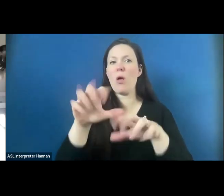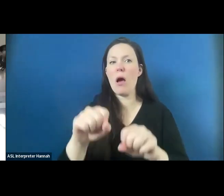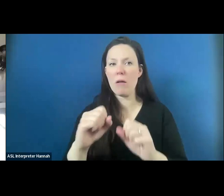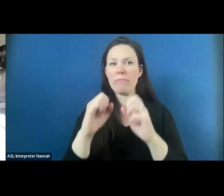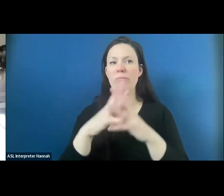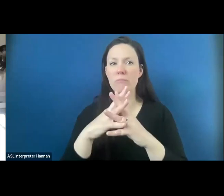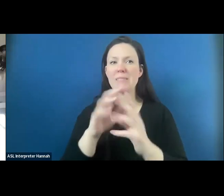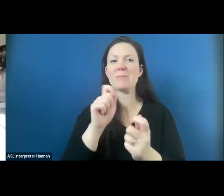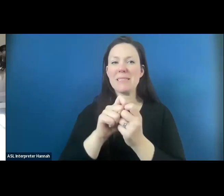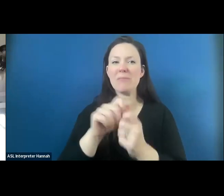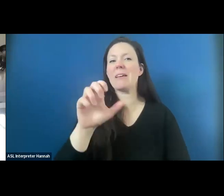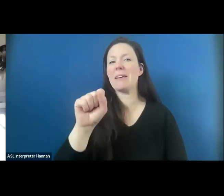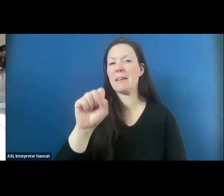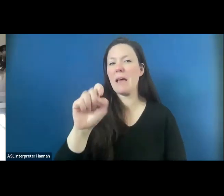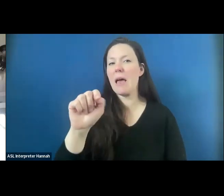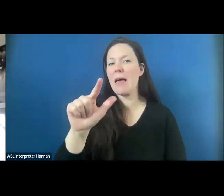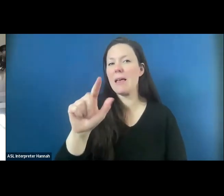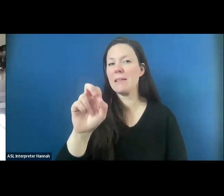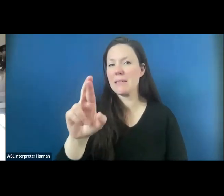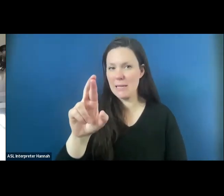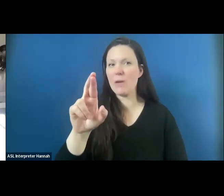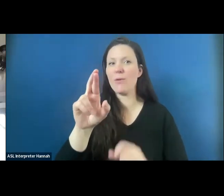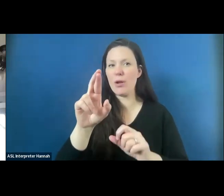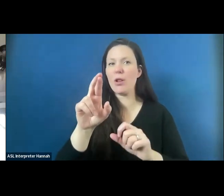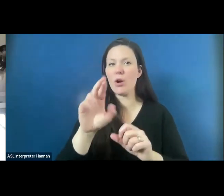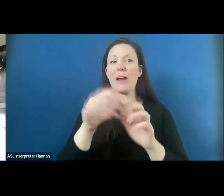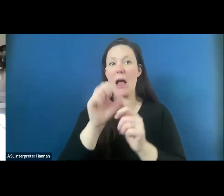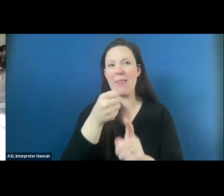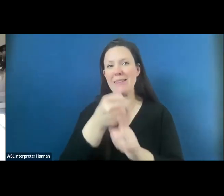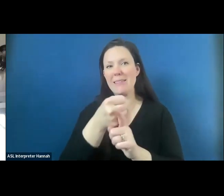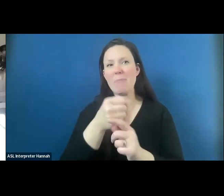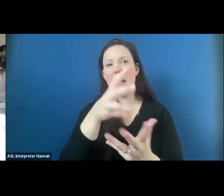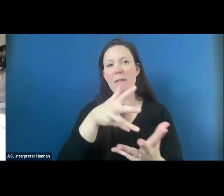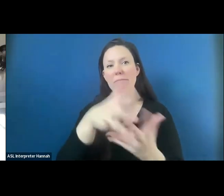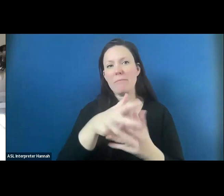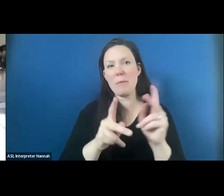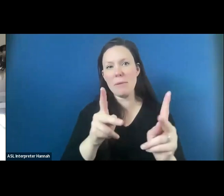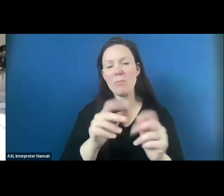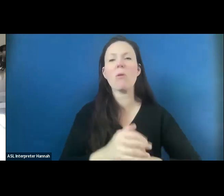colonialism and the impacts against indigenous people. And one thing I think that it's really important,